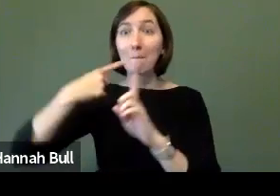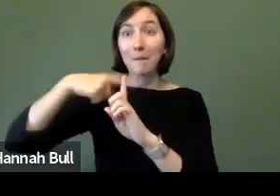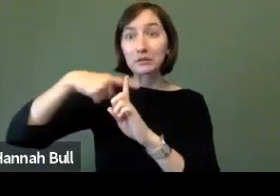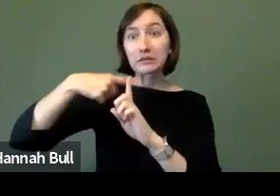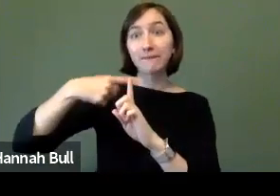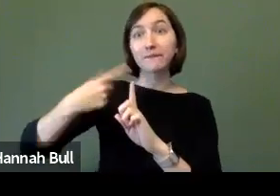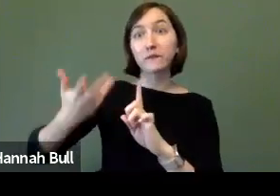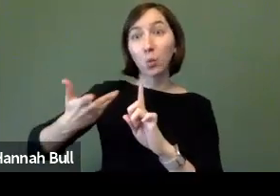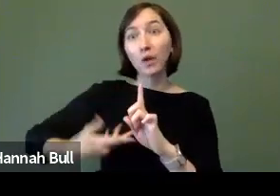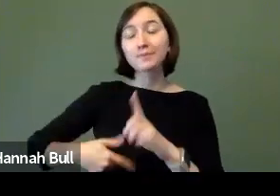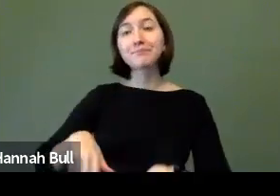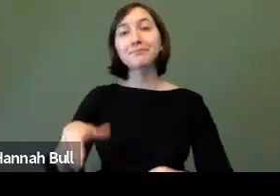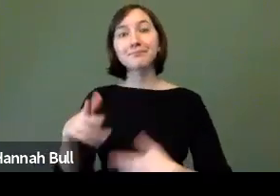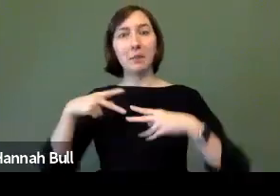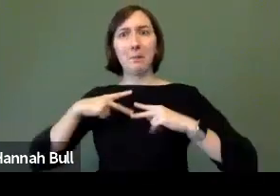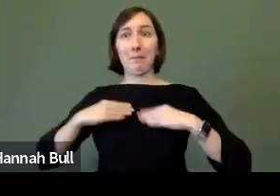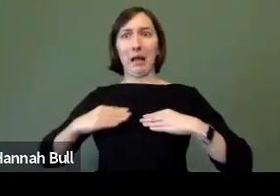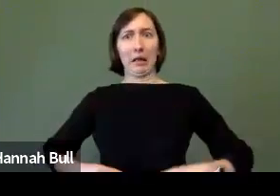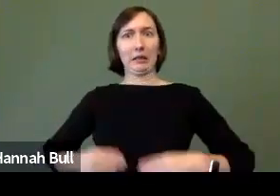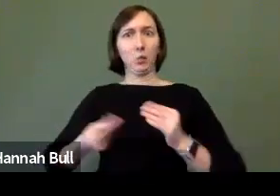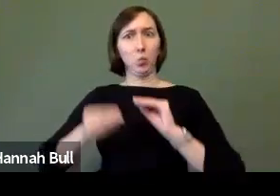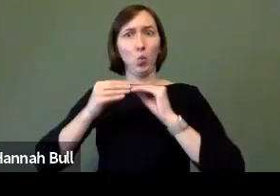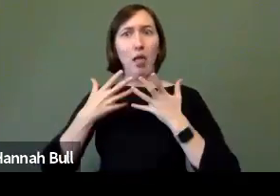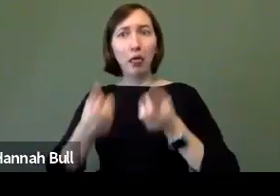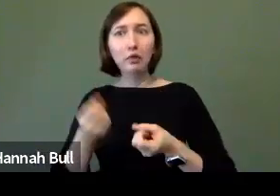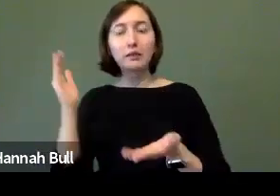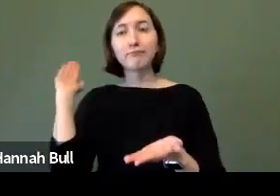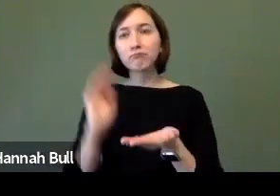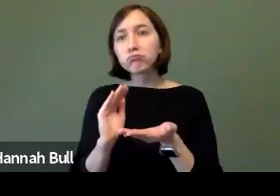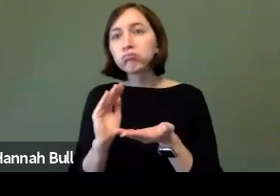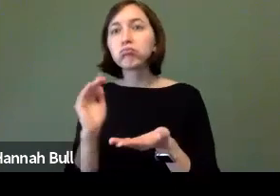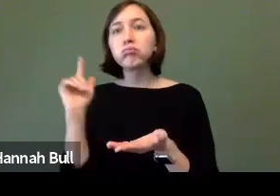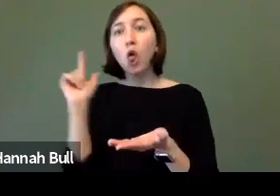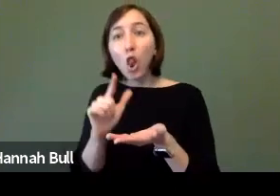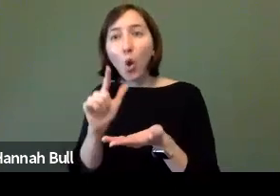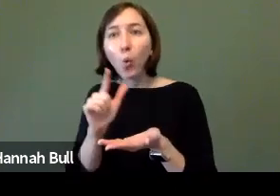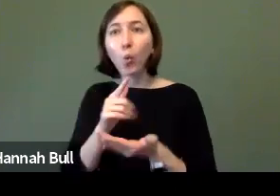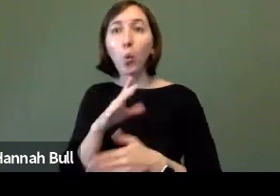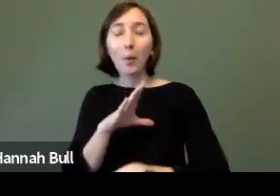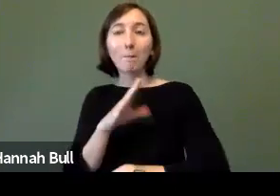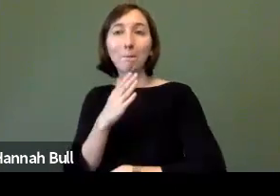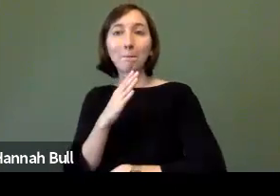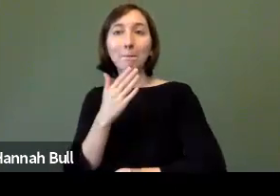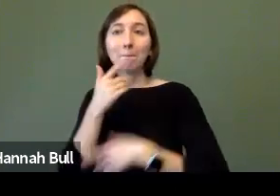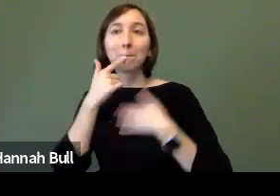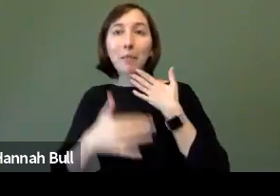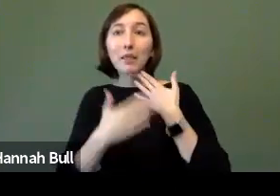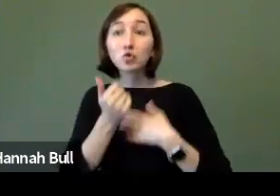Things like lower blood pressure and reduced stress. That's what we want.